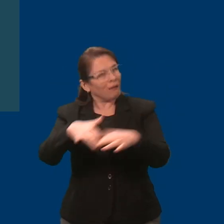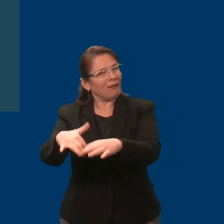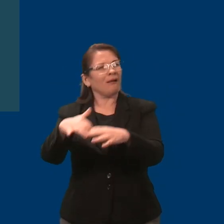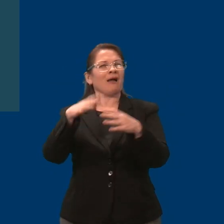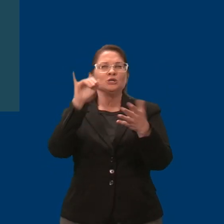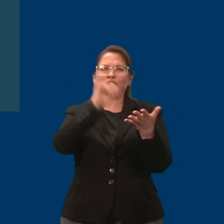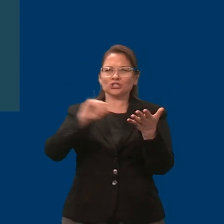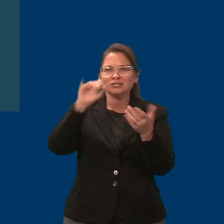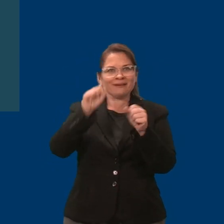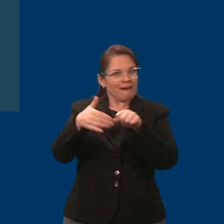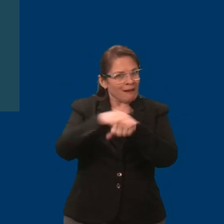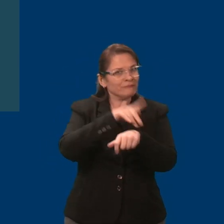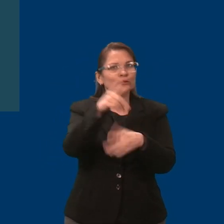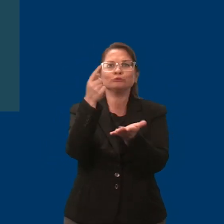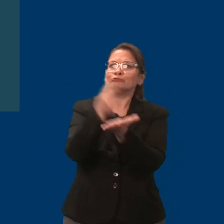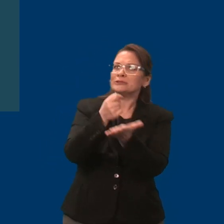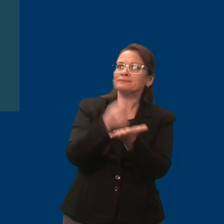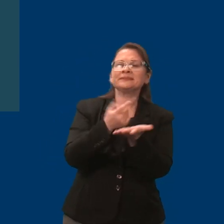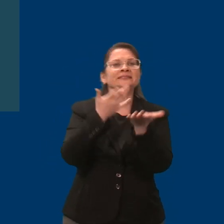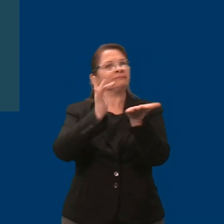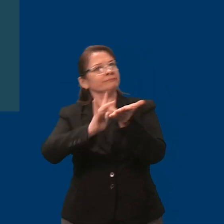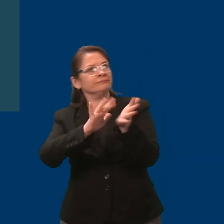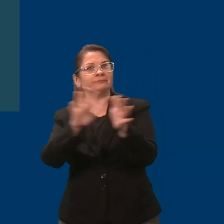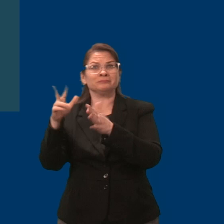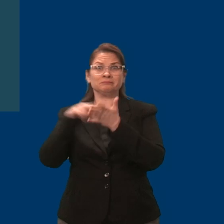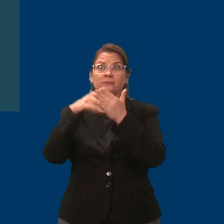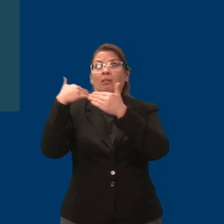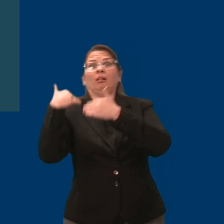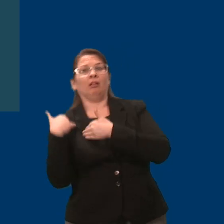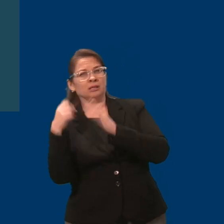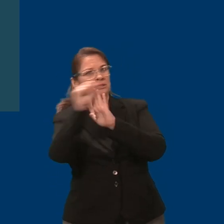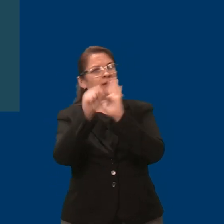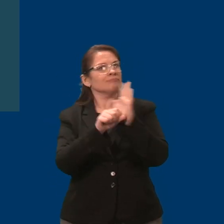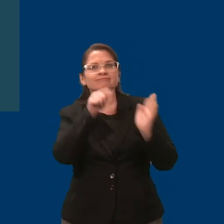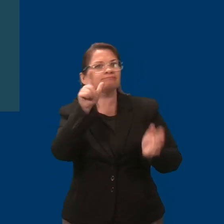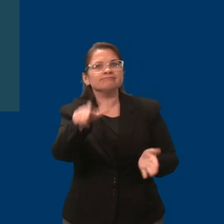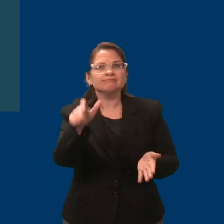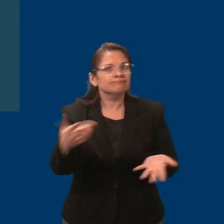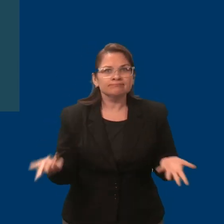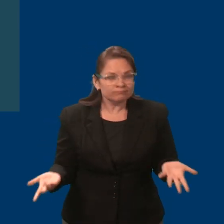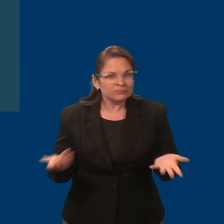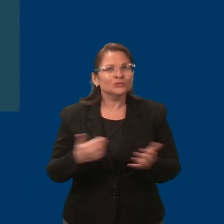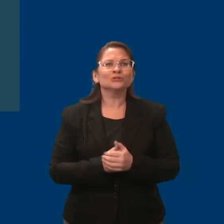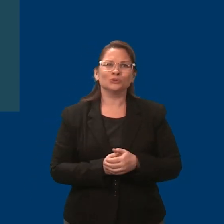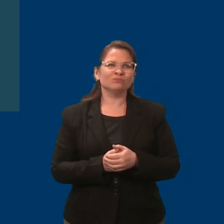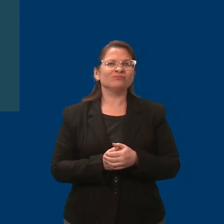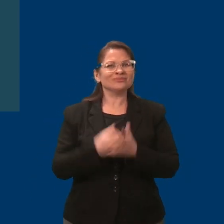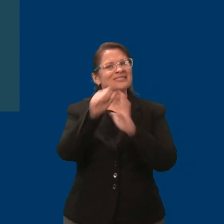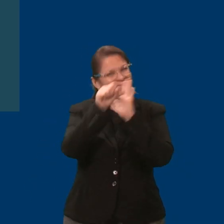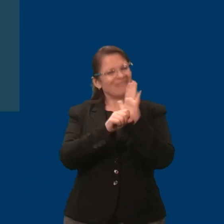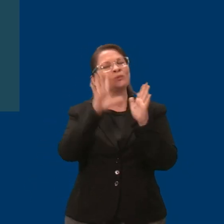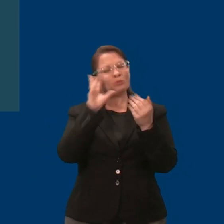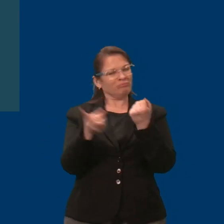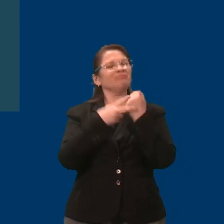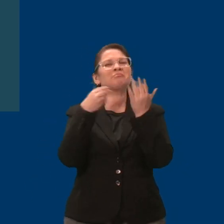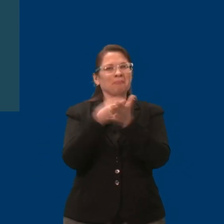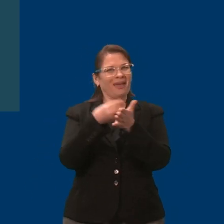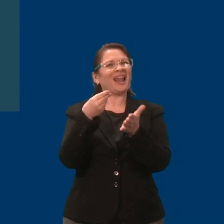the state medical assistance programs do it. The state would save money in the long term by getting these patients treated and diagnosed early,